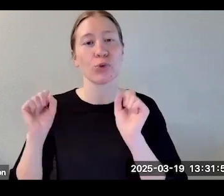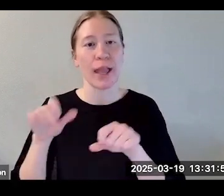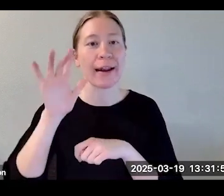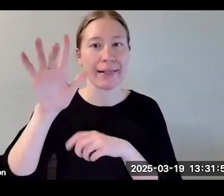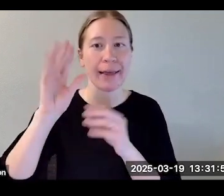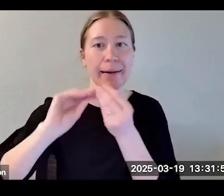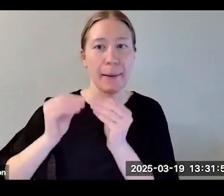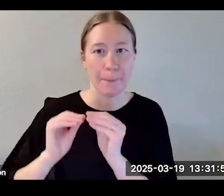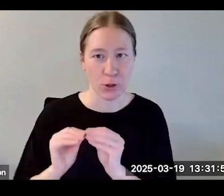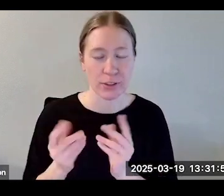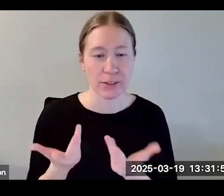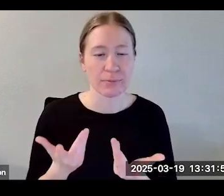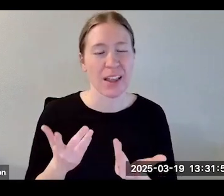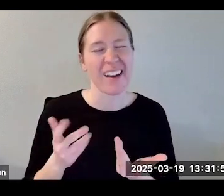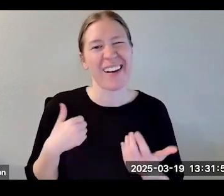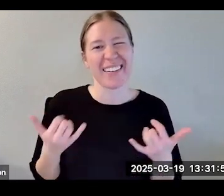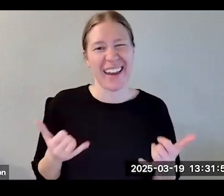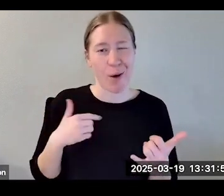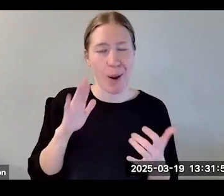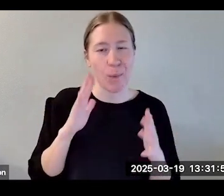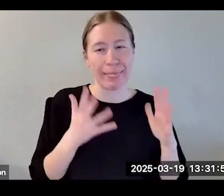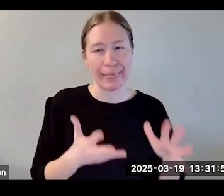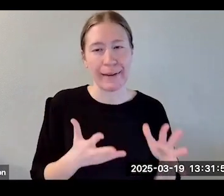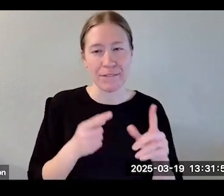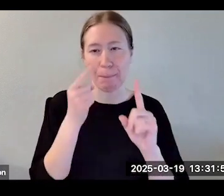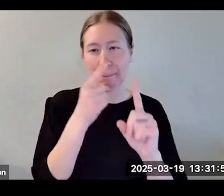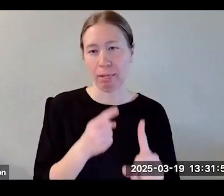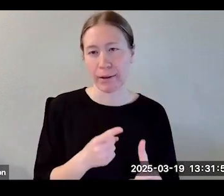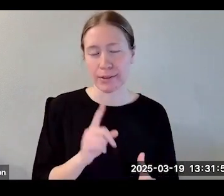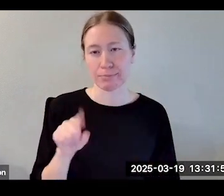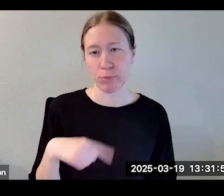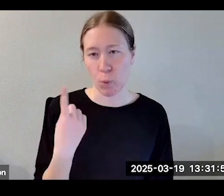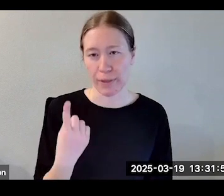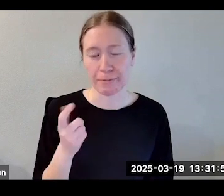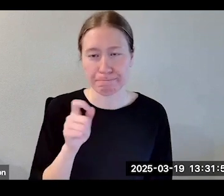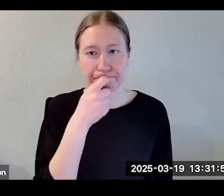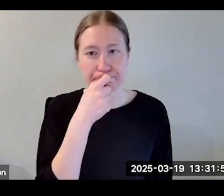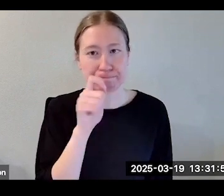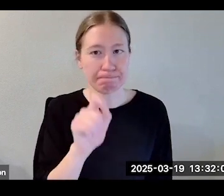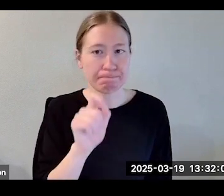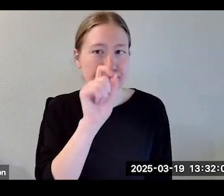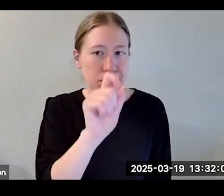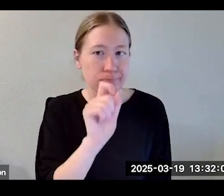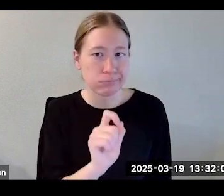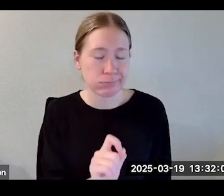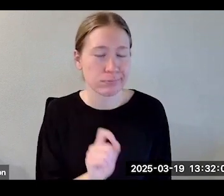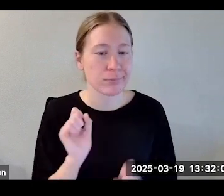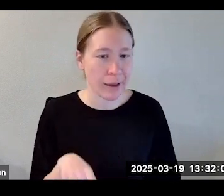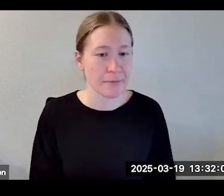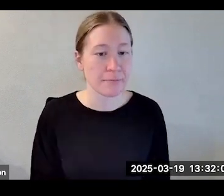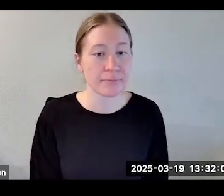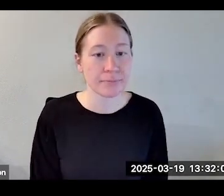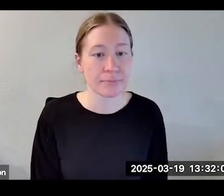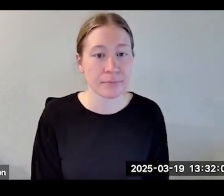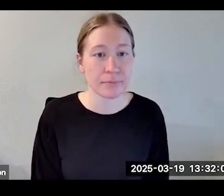I am going to go back and leave it as a bulleted list. So if I click out of this and then click back into my list,